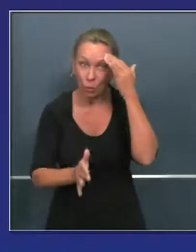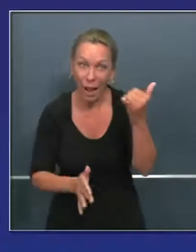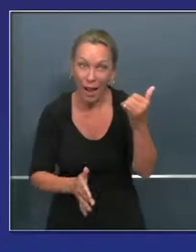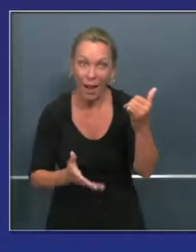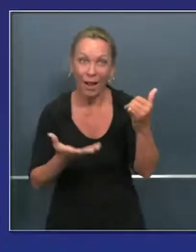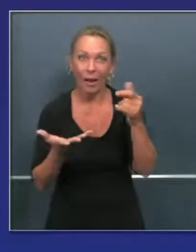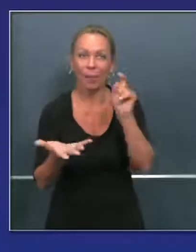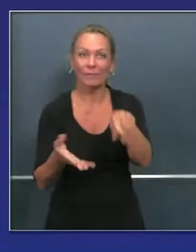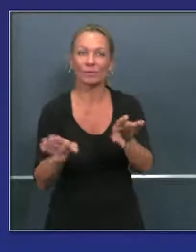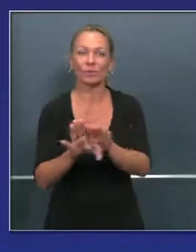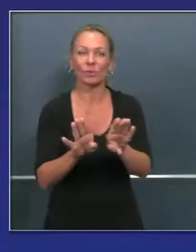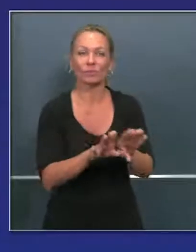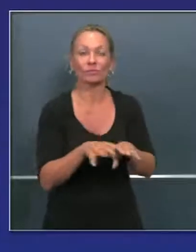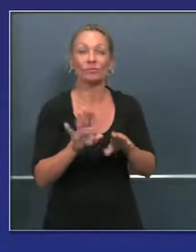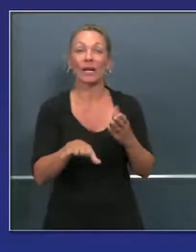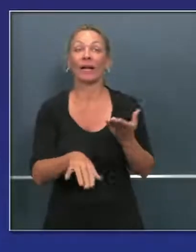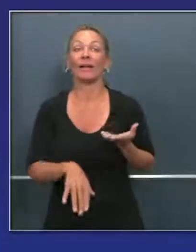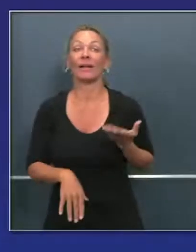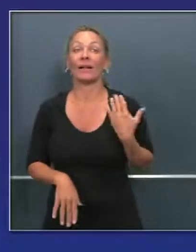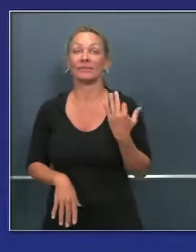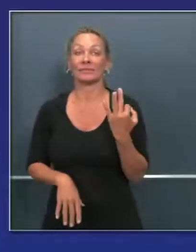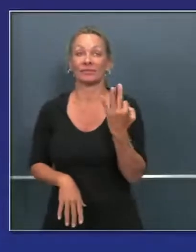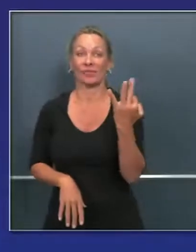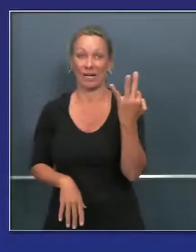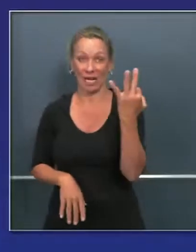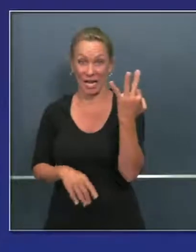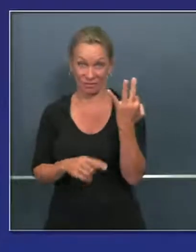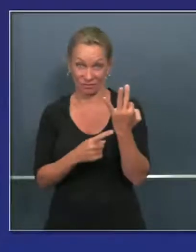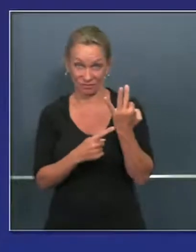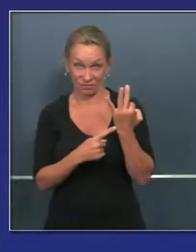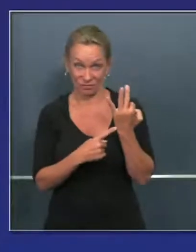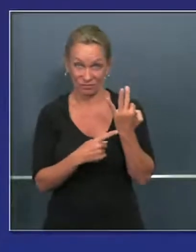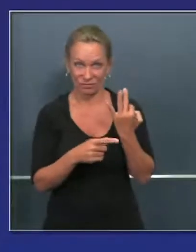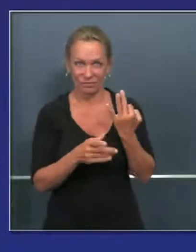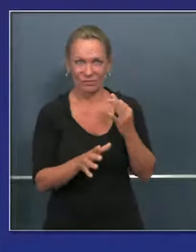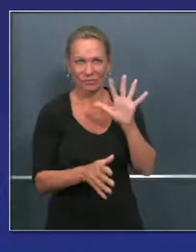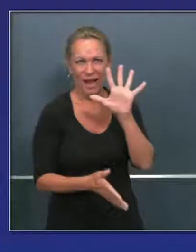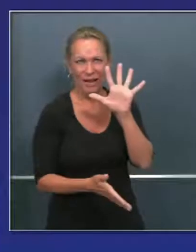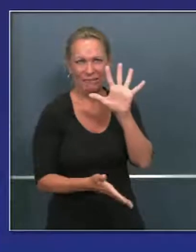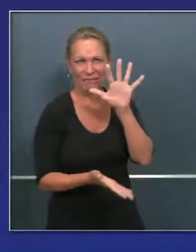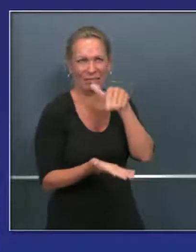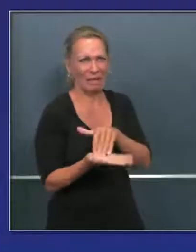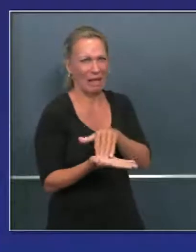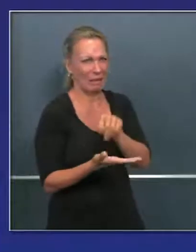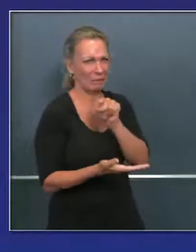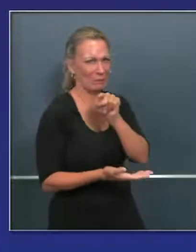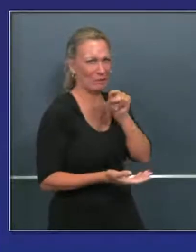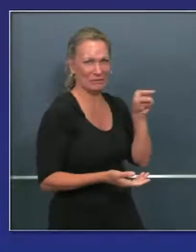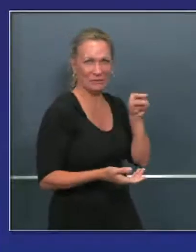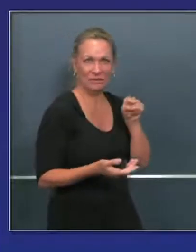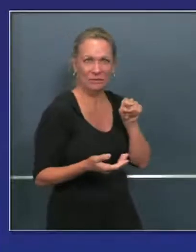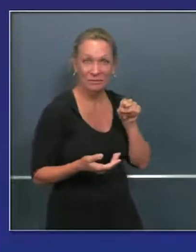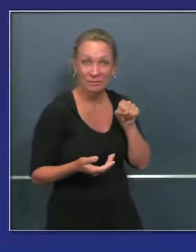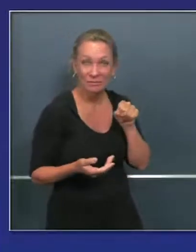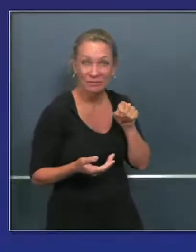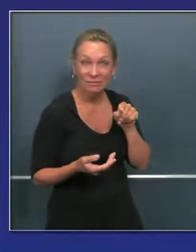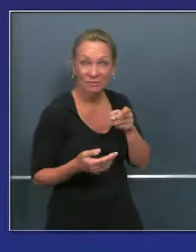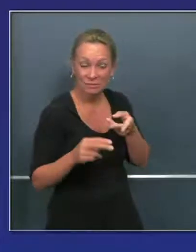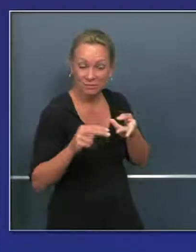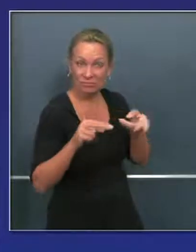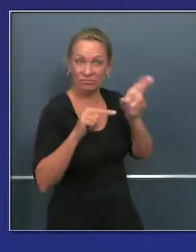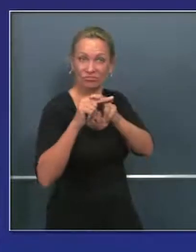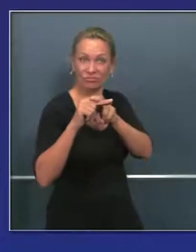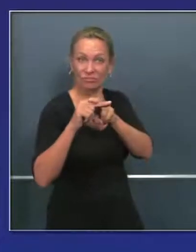4810 and of course you see the sunday numbers this is the latest reporting period 5307 cases